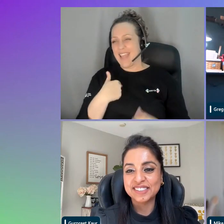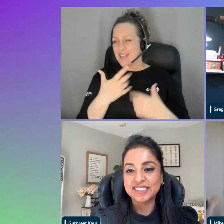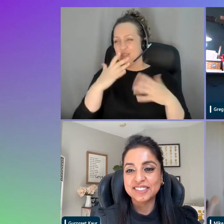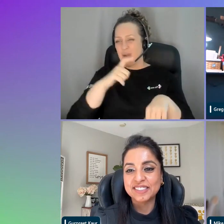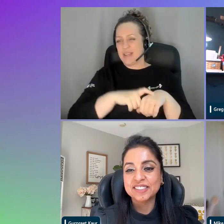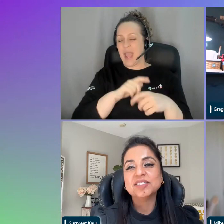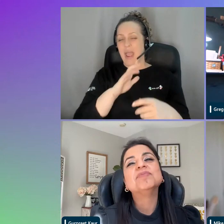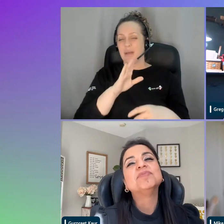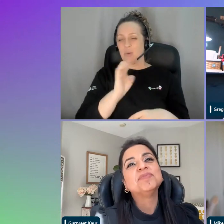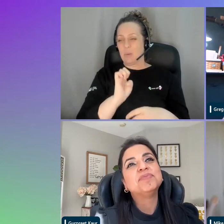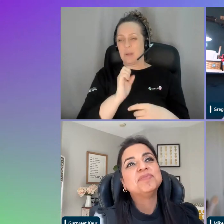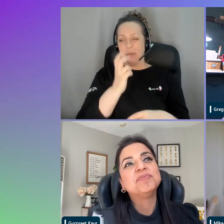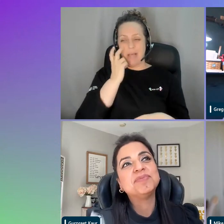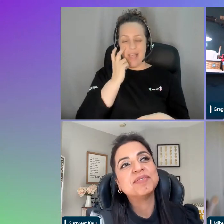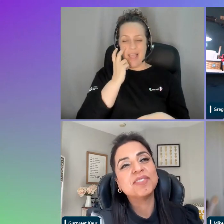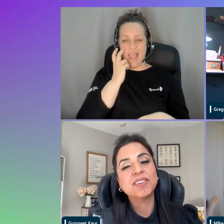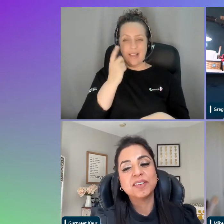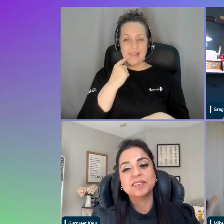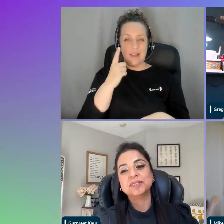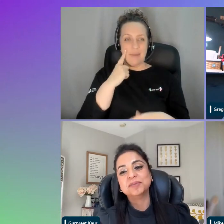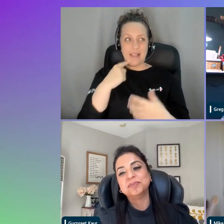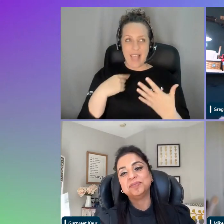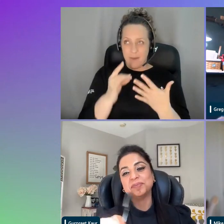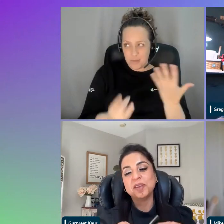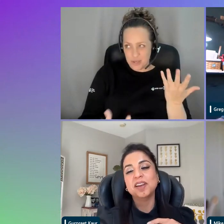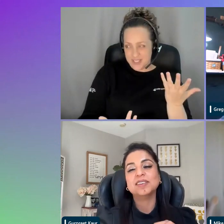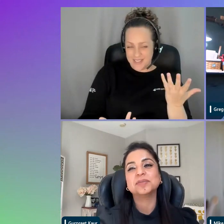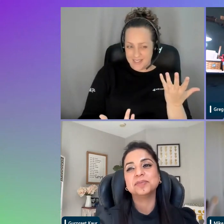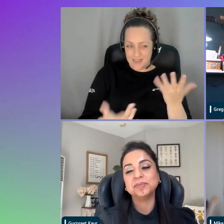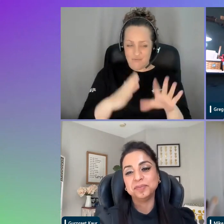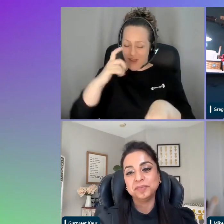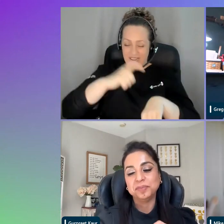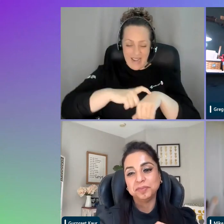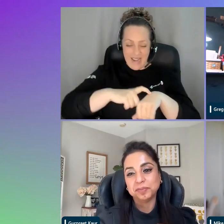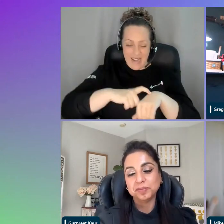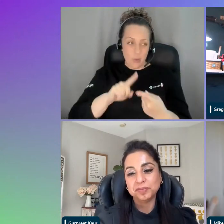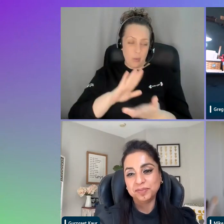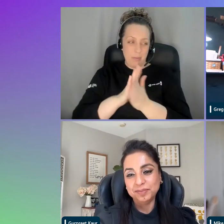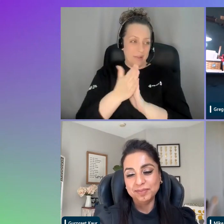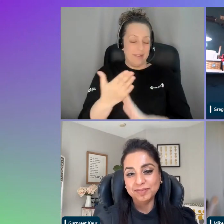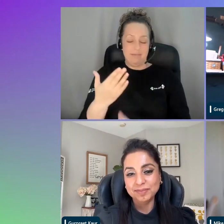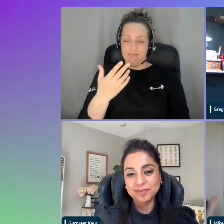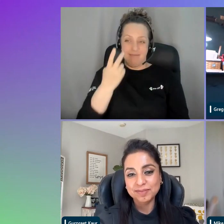a great time to be blind. And what he means by that is he means he has options, right? He has all these options. Now, um,